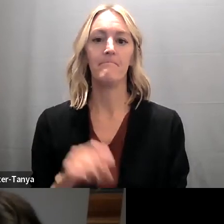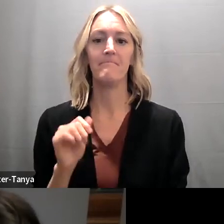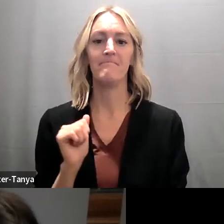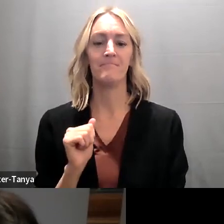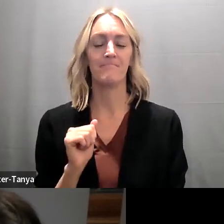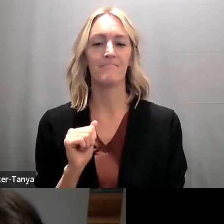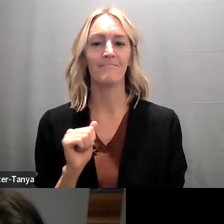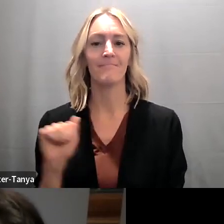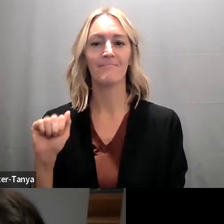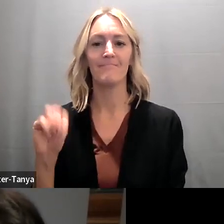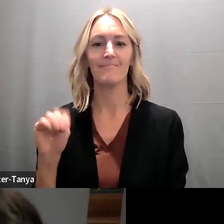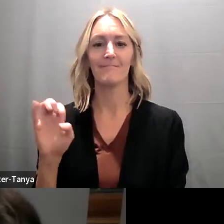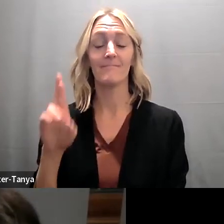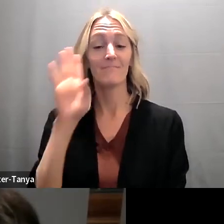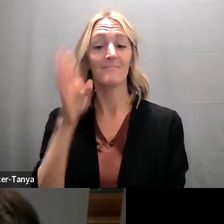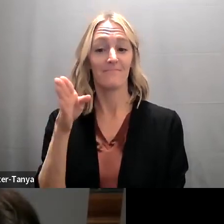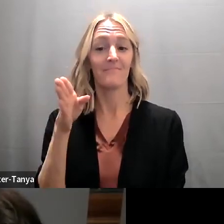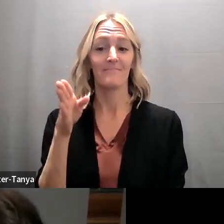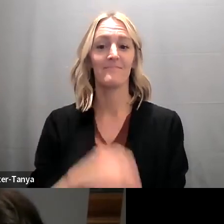This is Amber.